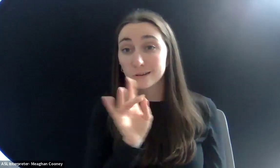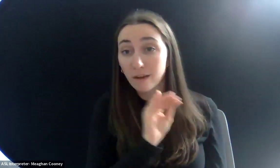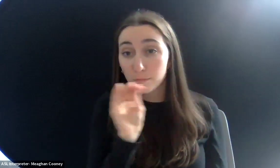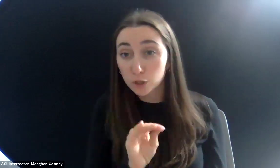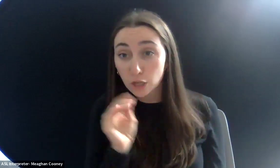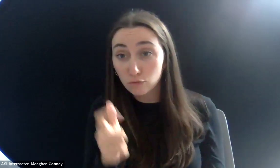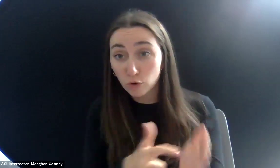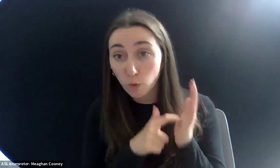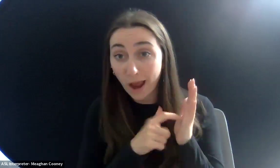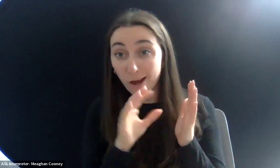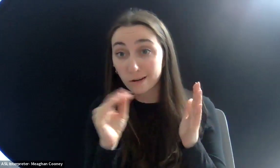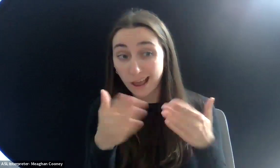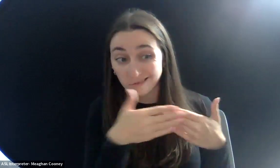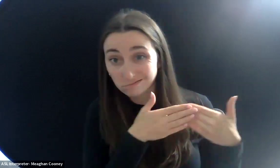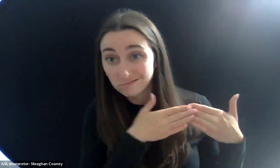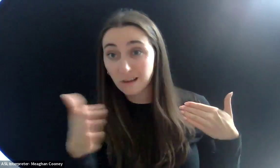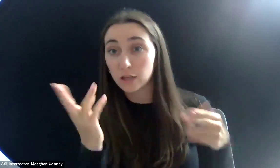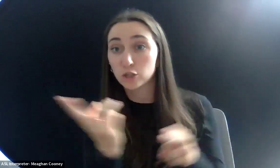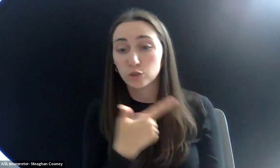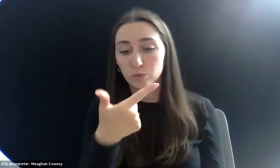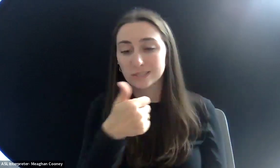do the rest with gas using the hybrid strategy that's common.